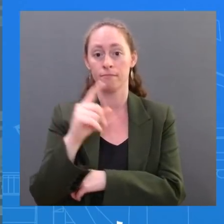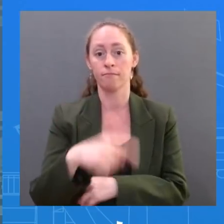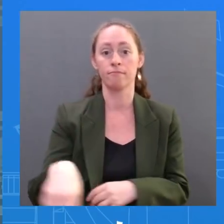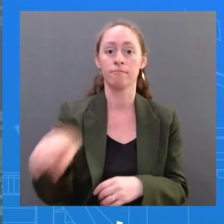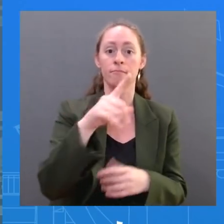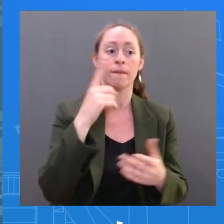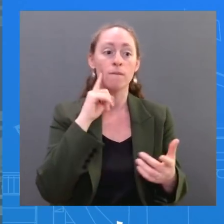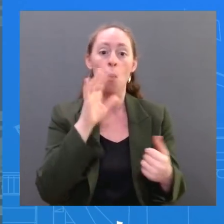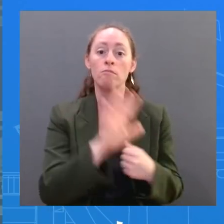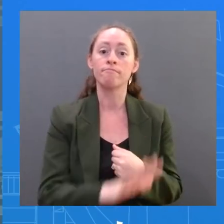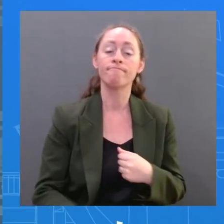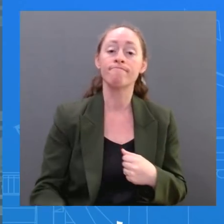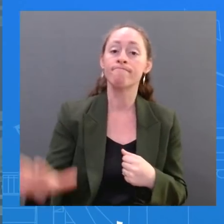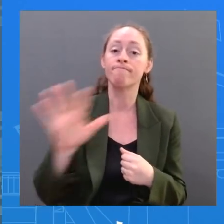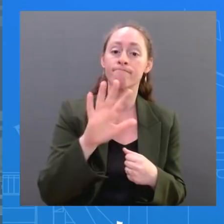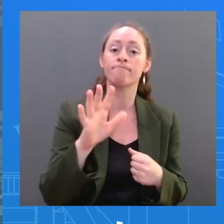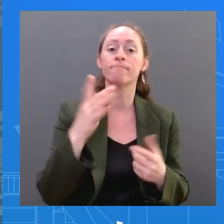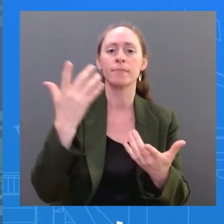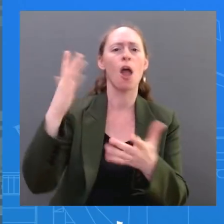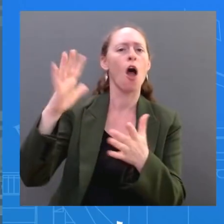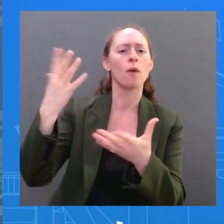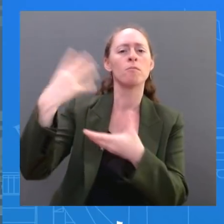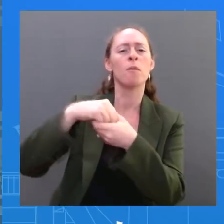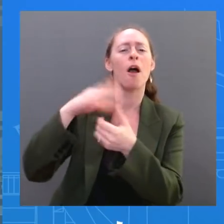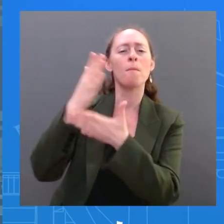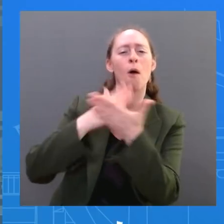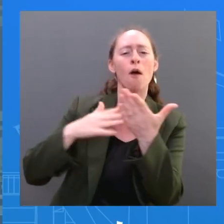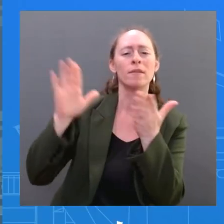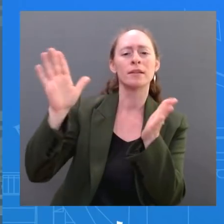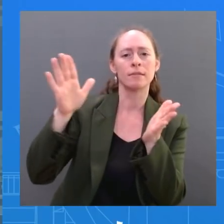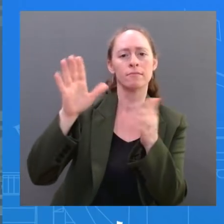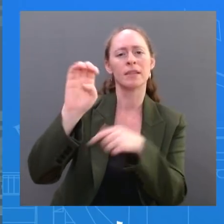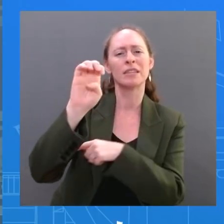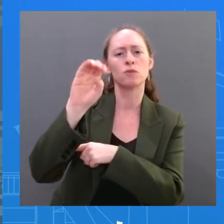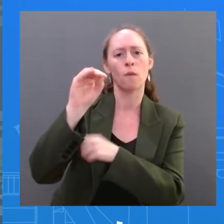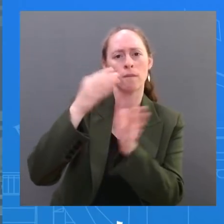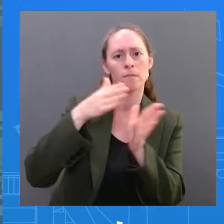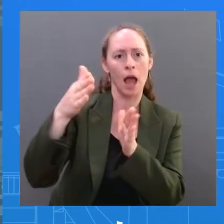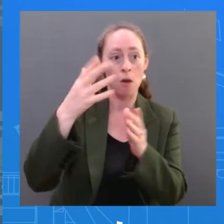The Attorney General issued an extremely strong statement, again, on the day of the decision,